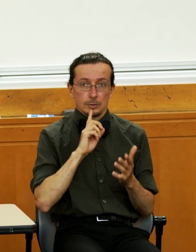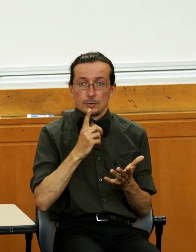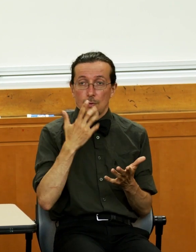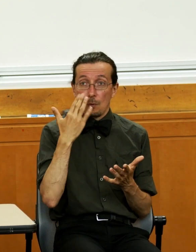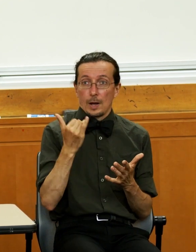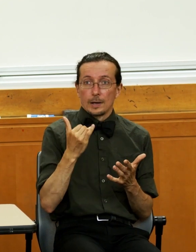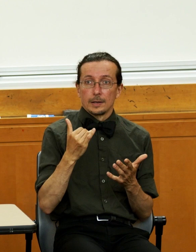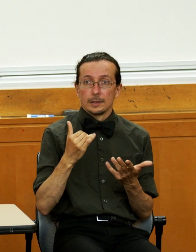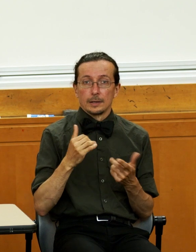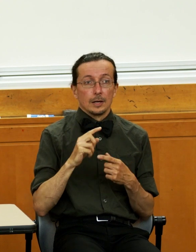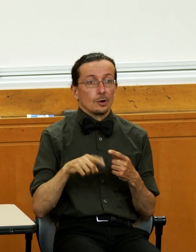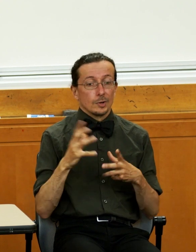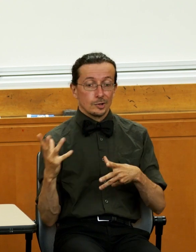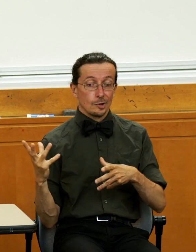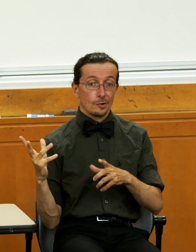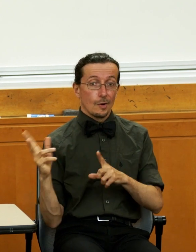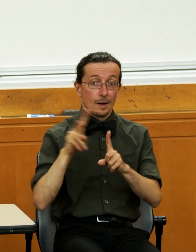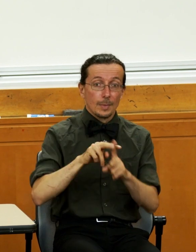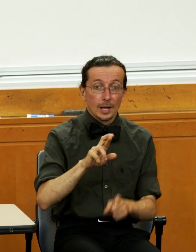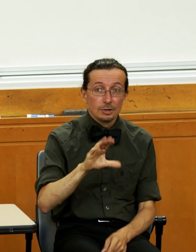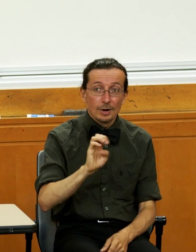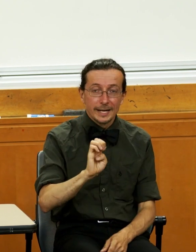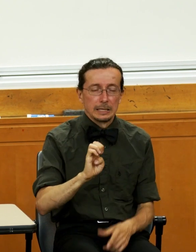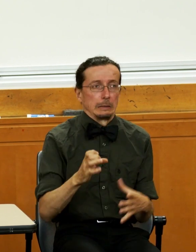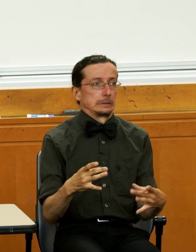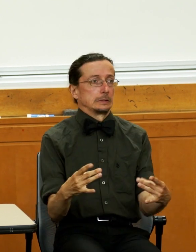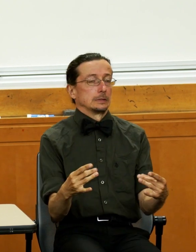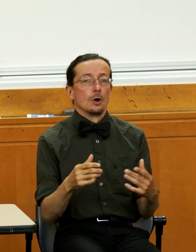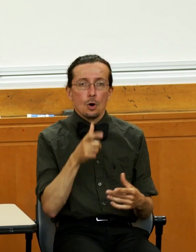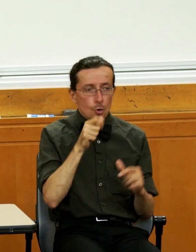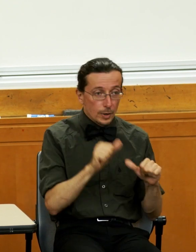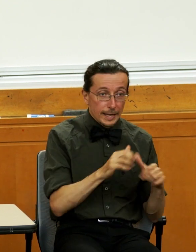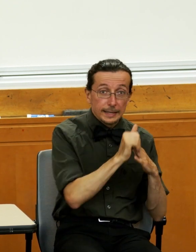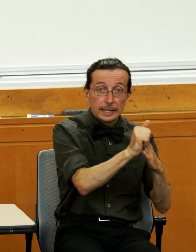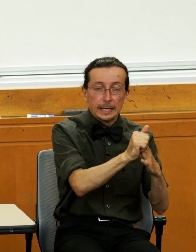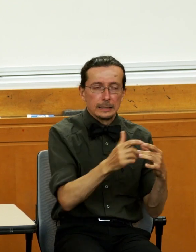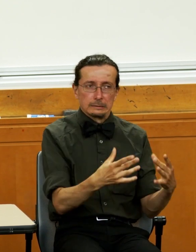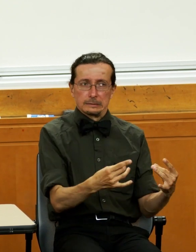when you cross racial lines and who actually gets to lead a movement, taking different people's